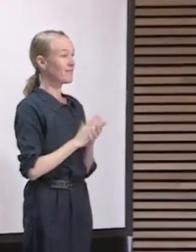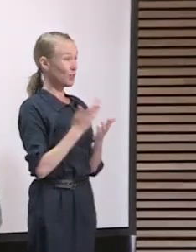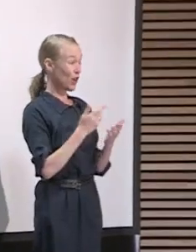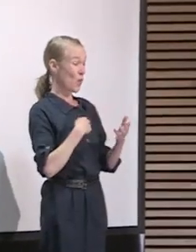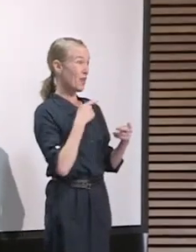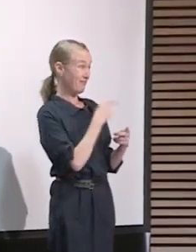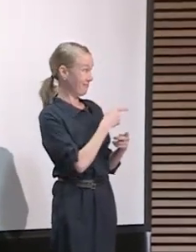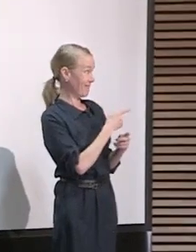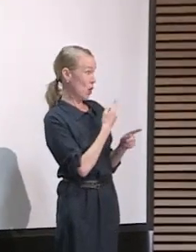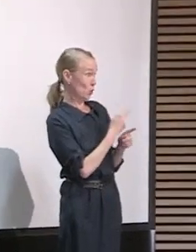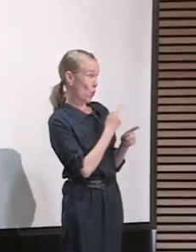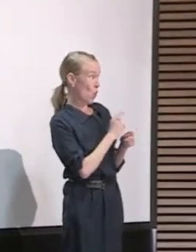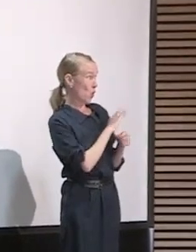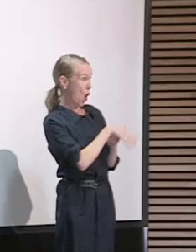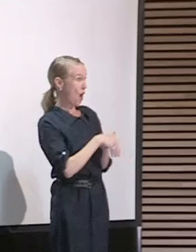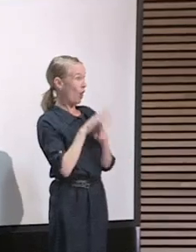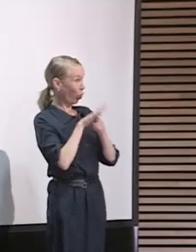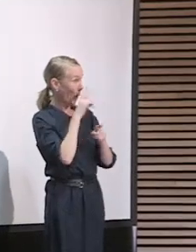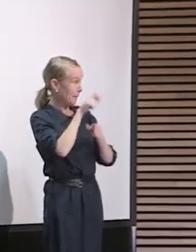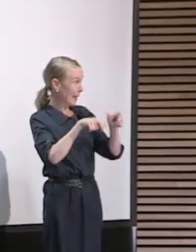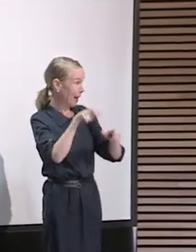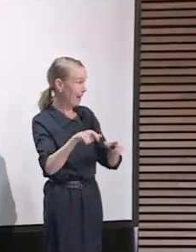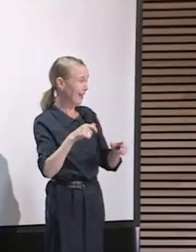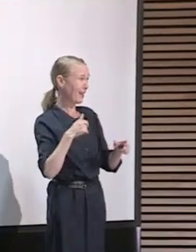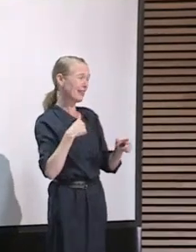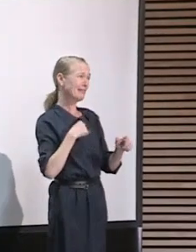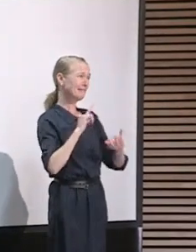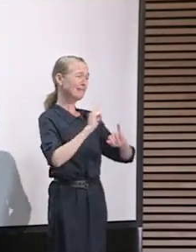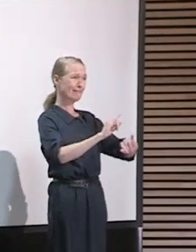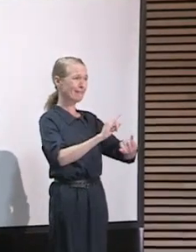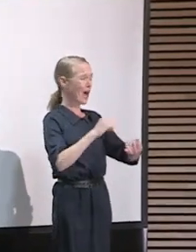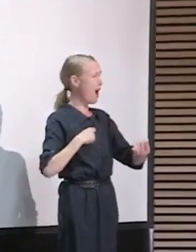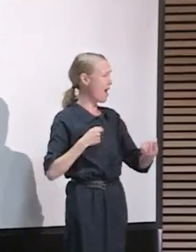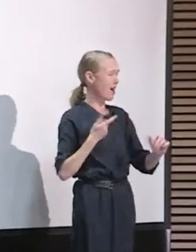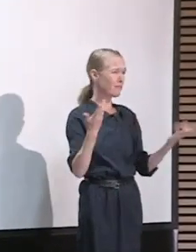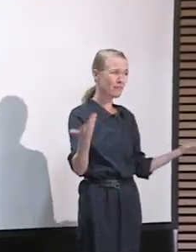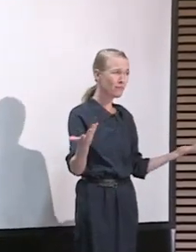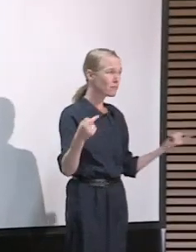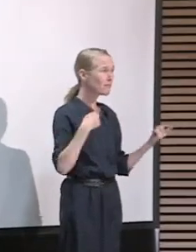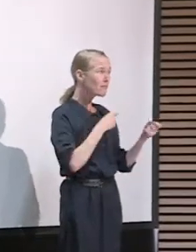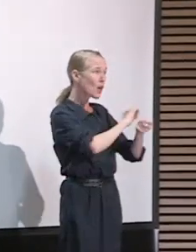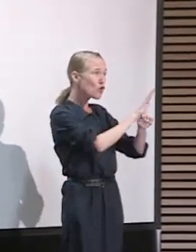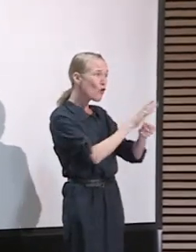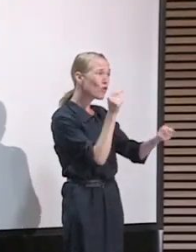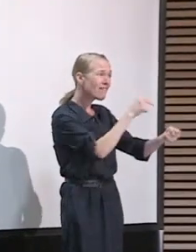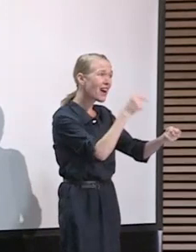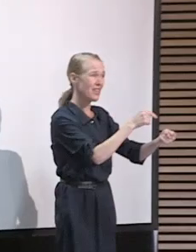minister. Thank you. Dr Bloom I want to reiterate the last point that Dr